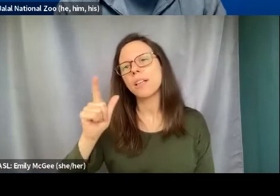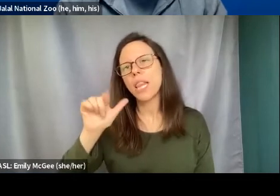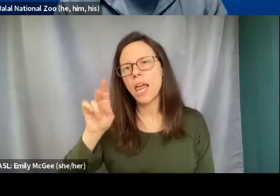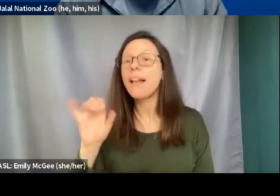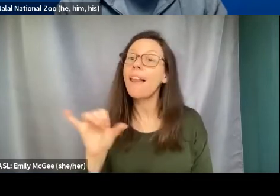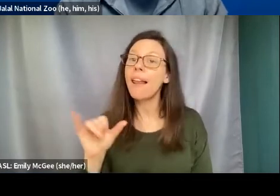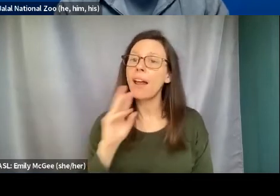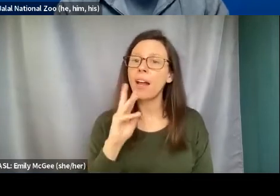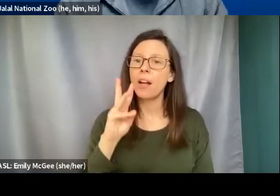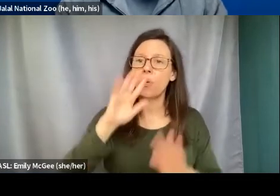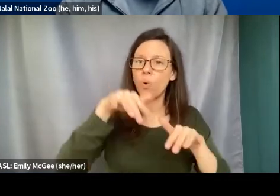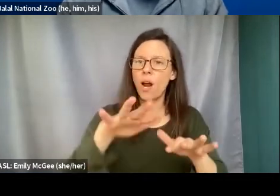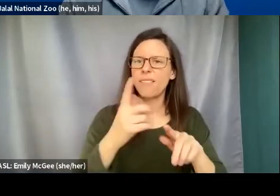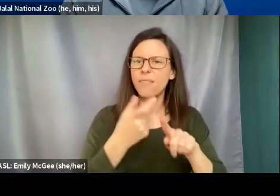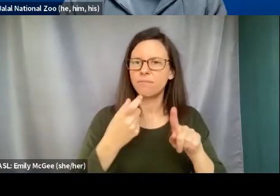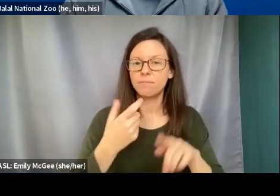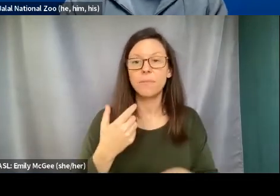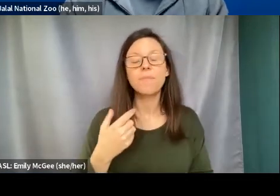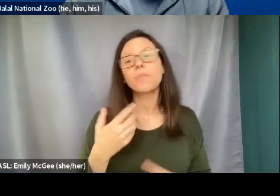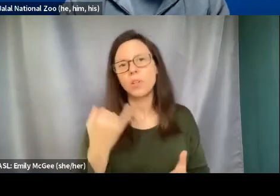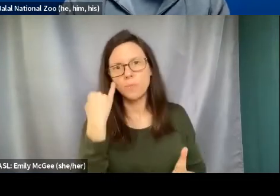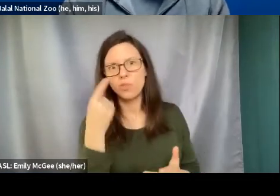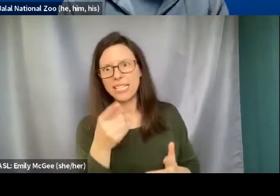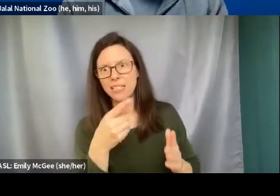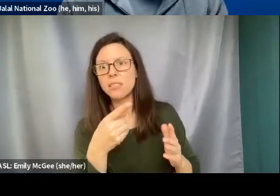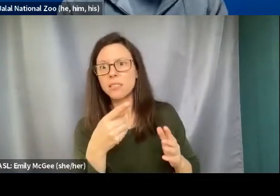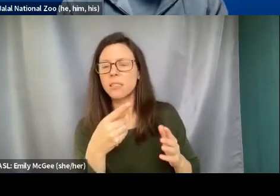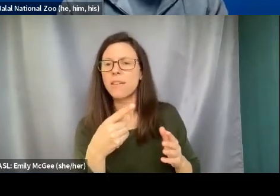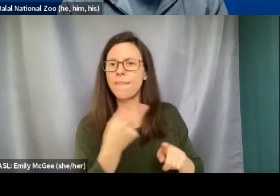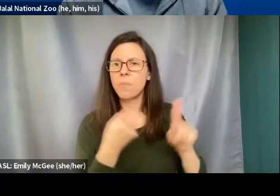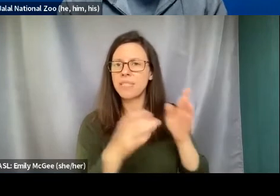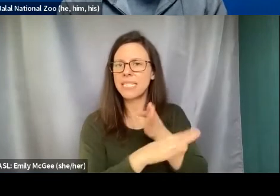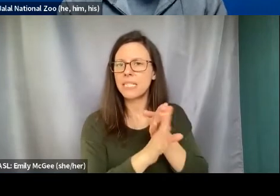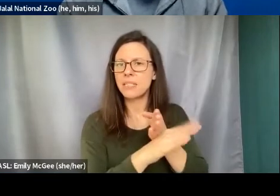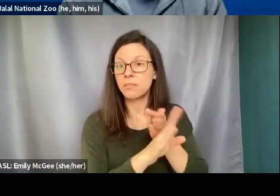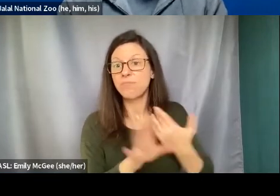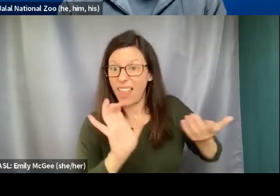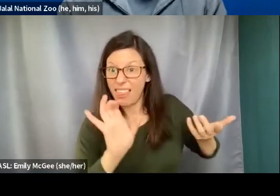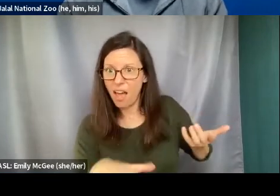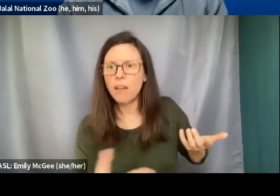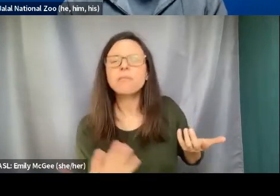let's just say it came from the seal or sea lion exhibit. We want that to be closer to,